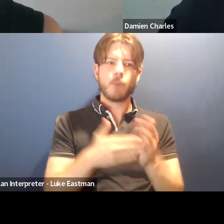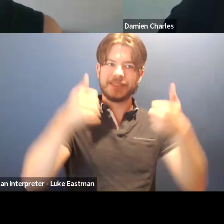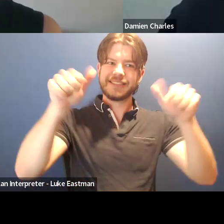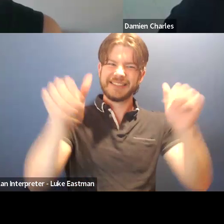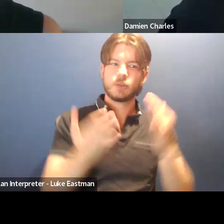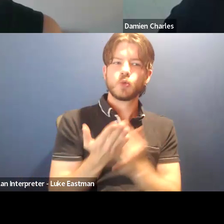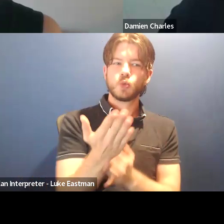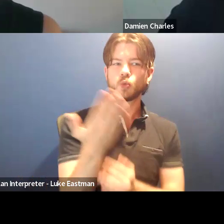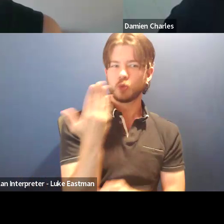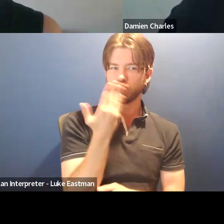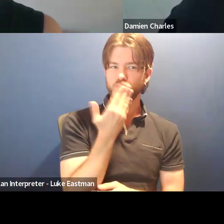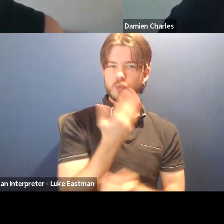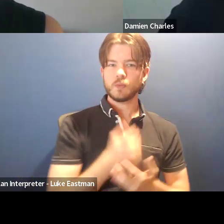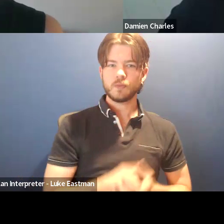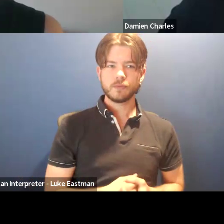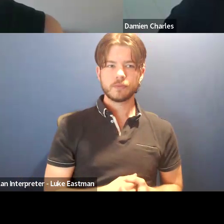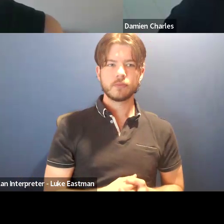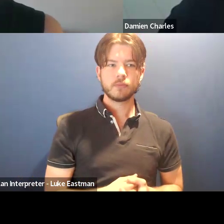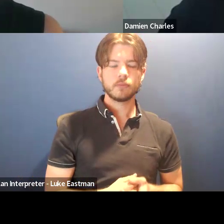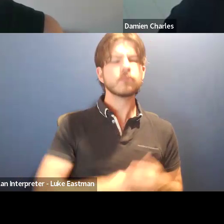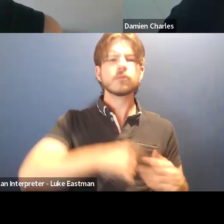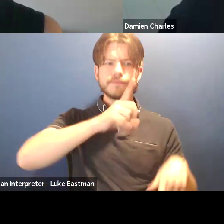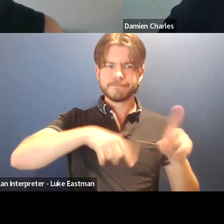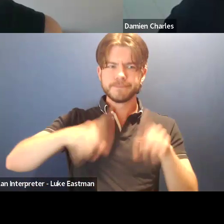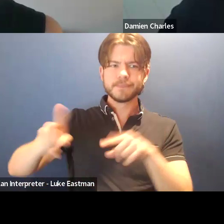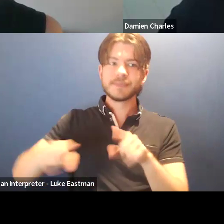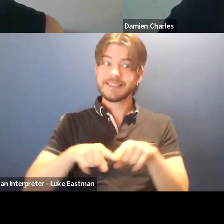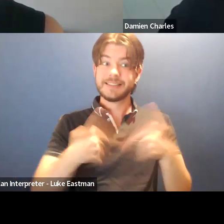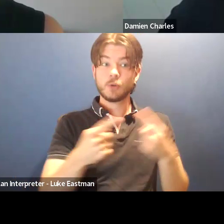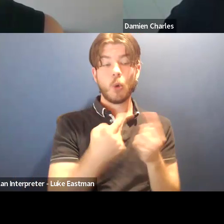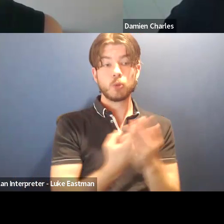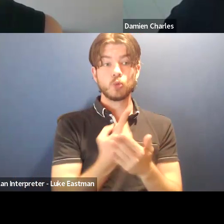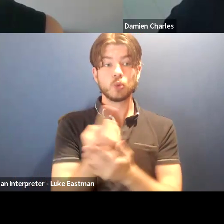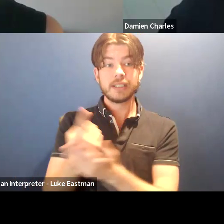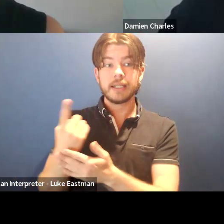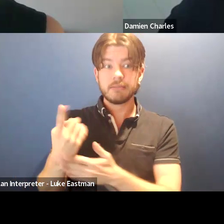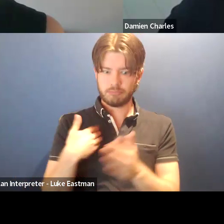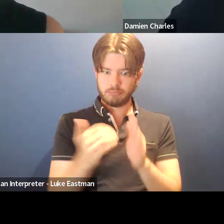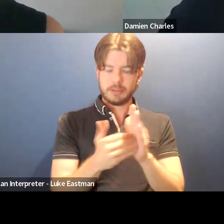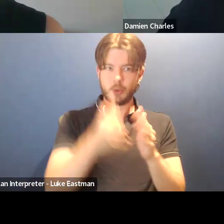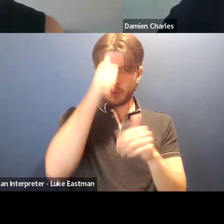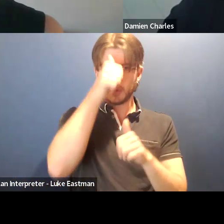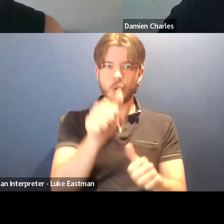different opportunities. I know now that they have also given people who find